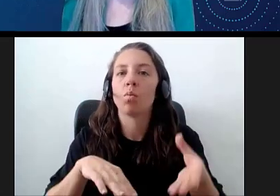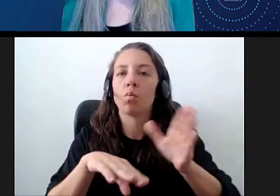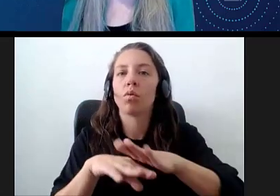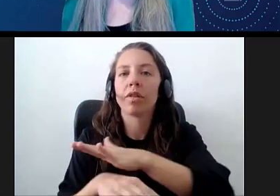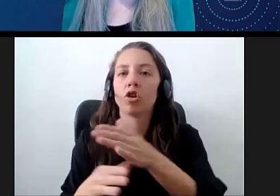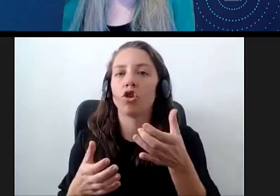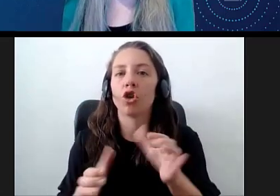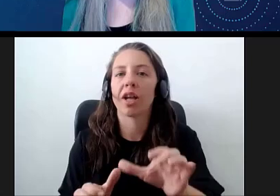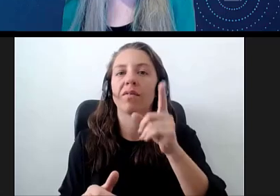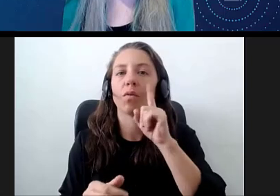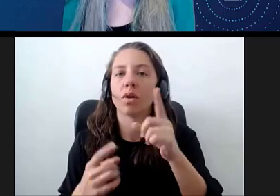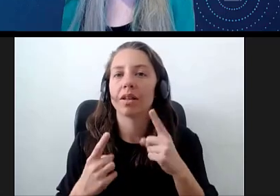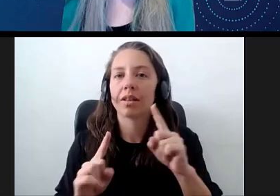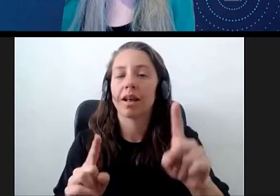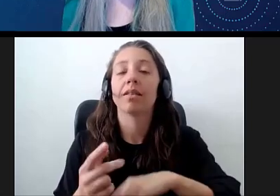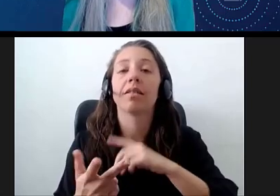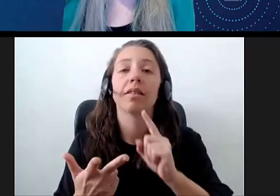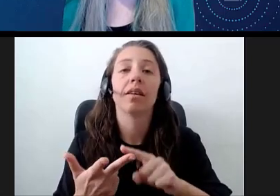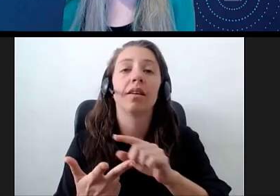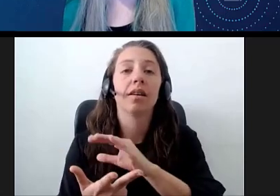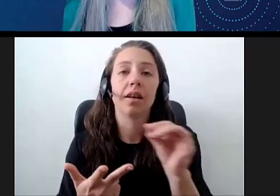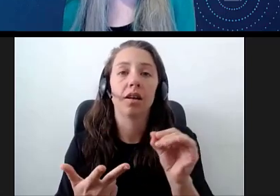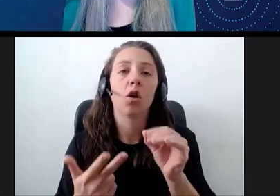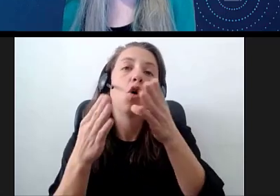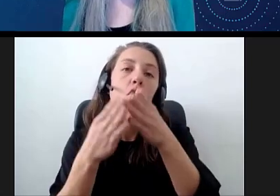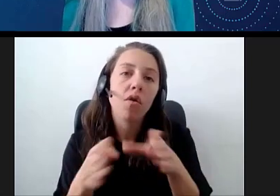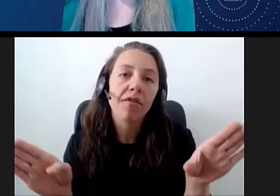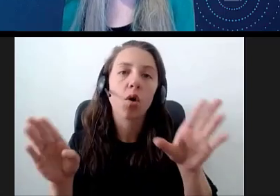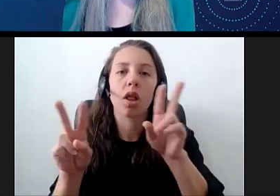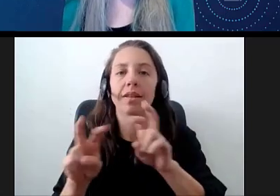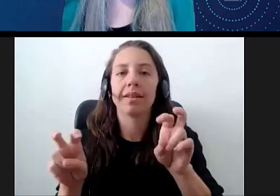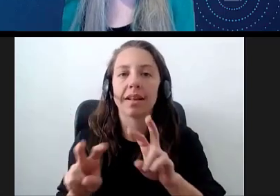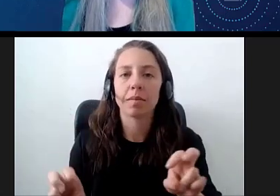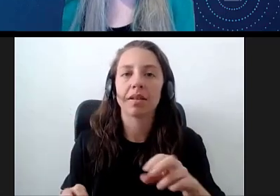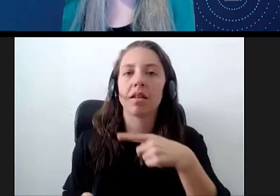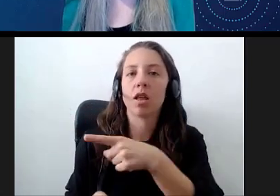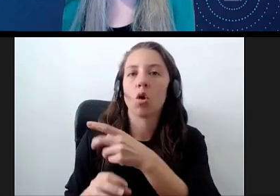And finally, they'll ask for an overall assessment of the candidate's preparedness